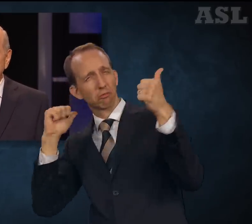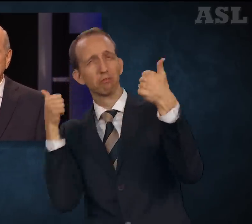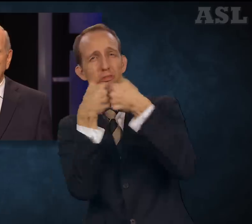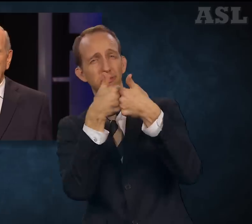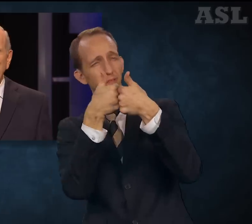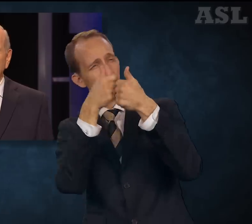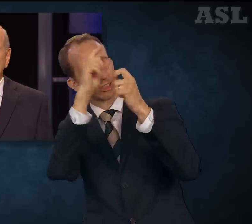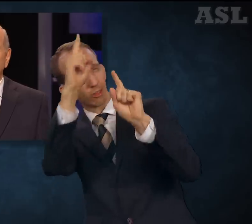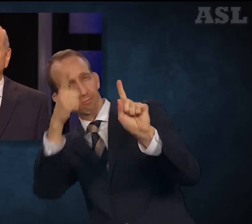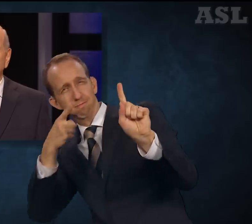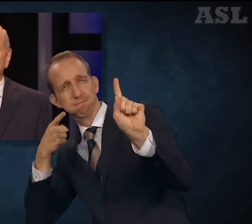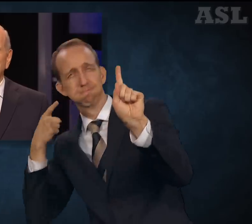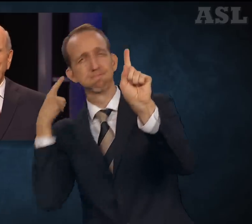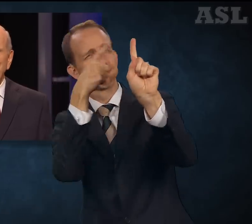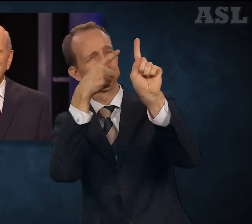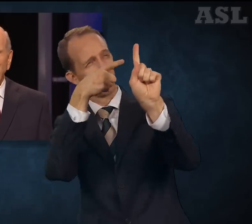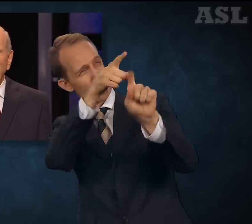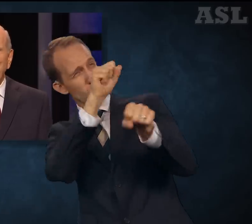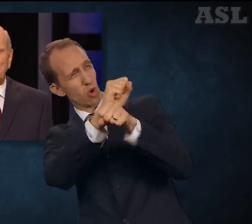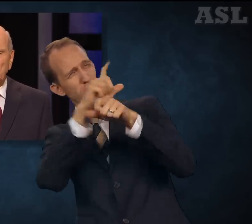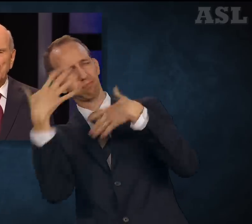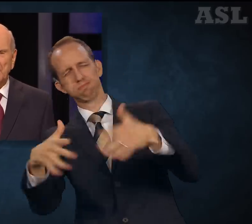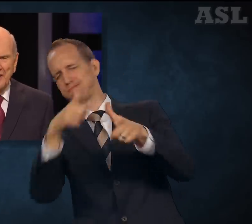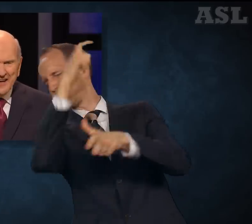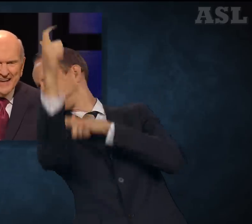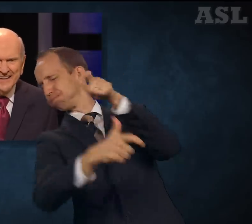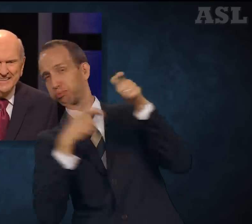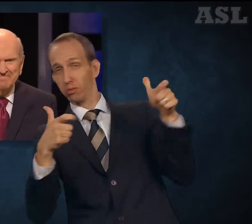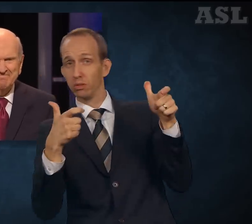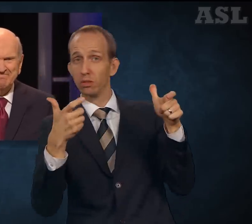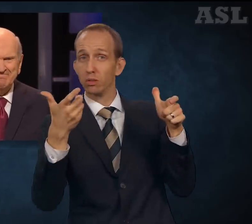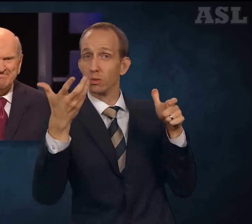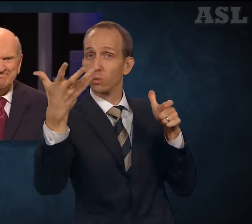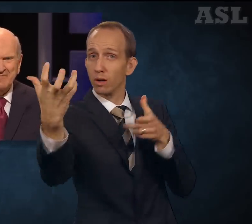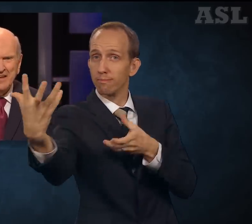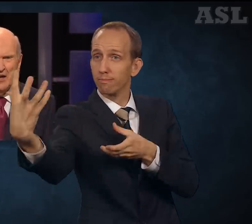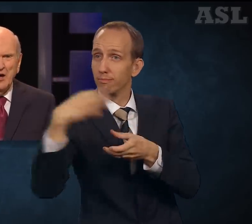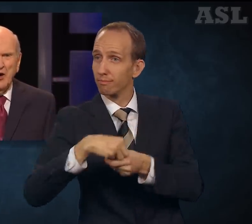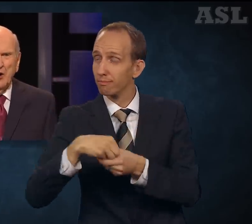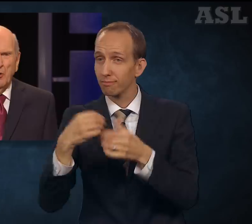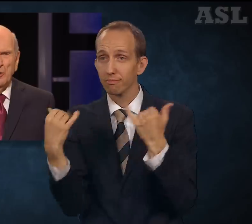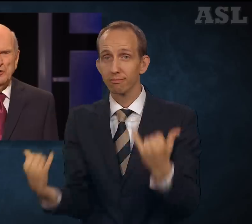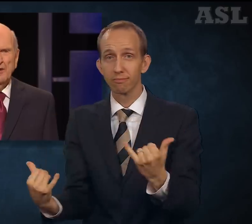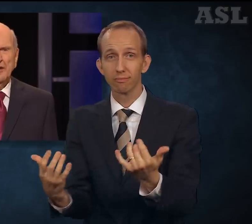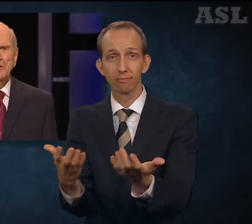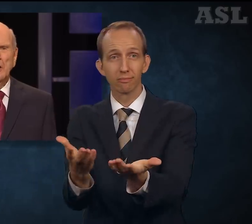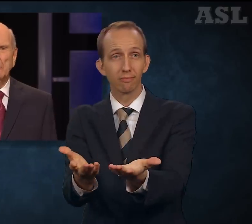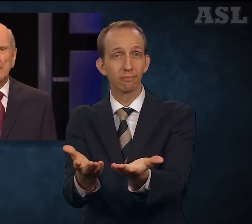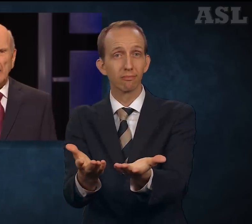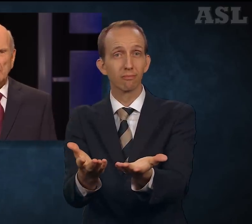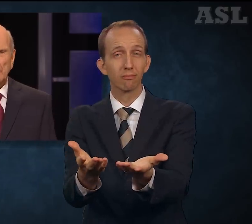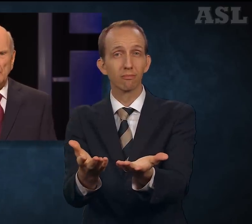YOU LIKE TO BE A BIG PART OF THE GREATEST CHALLENGE, THE GREATEST CAUSE, AND THE